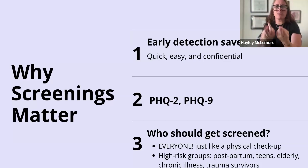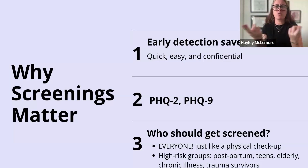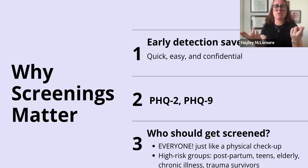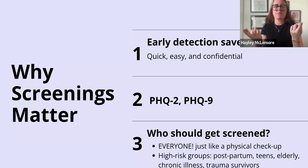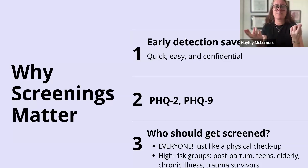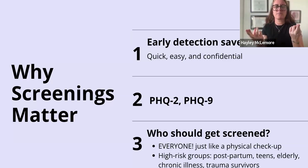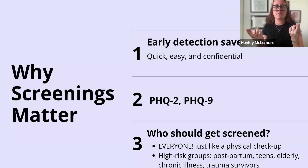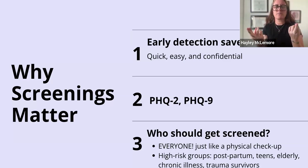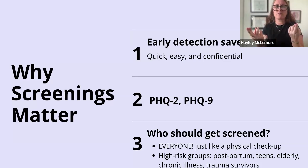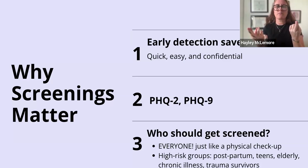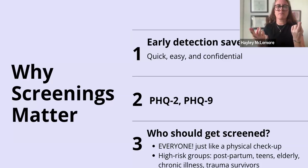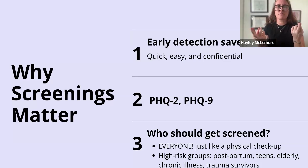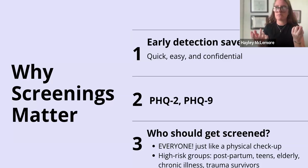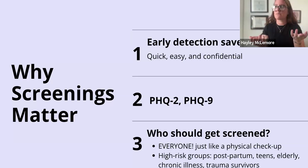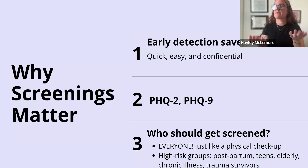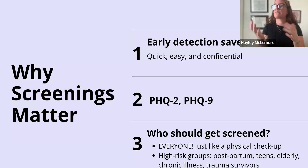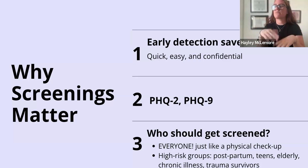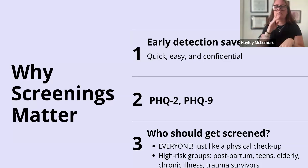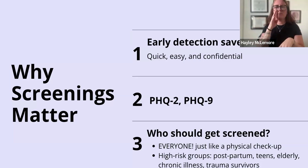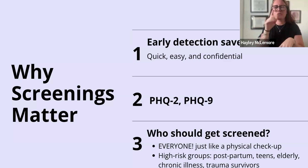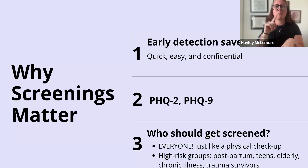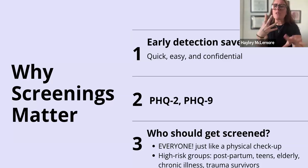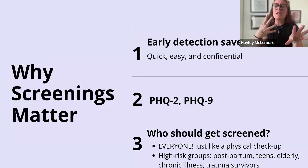easy referrals and resources to provide to our patients.